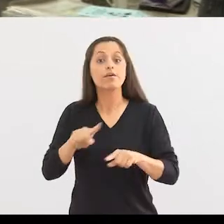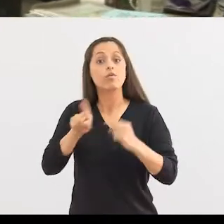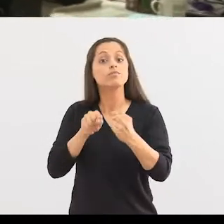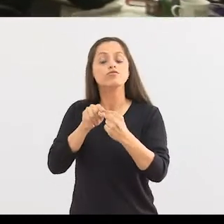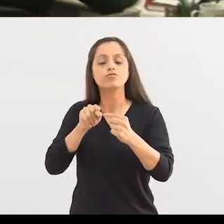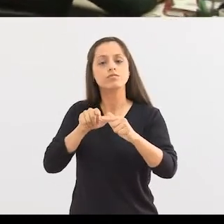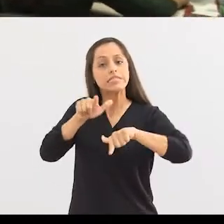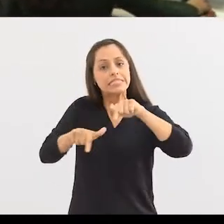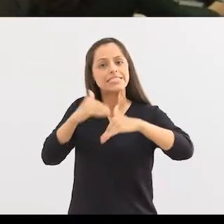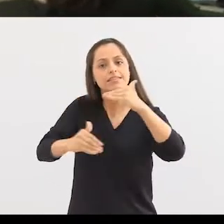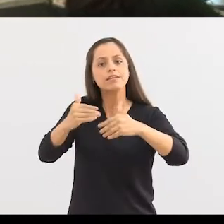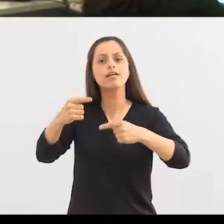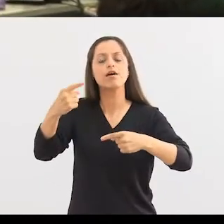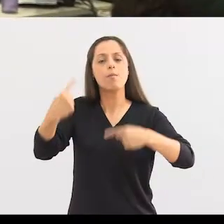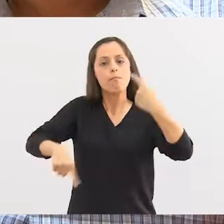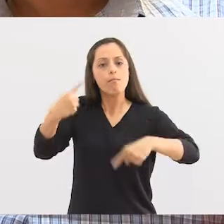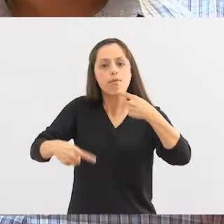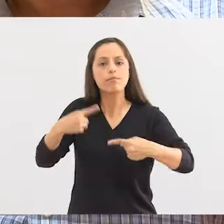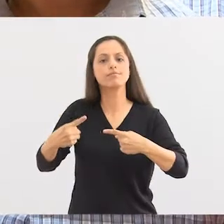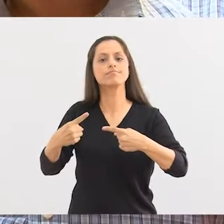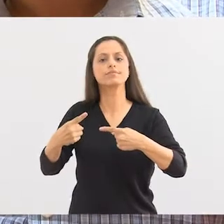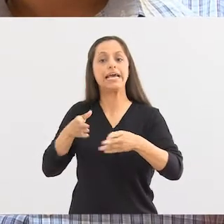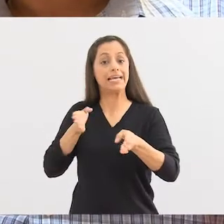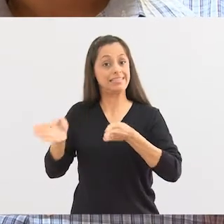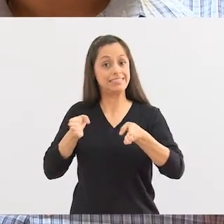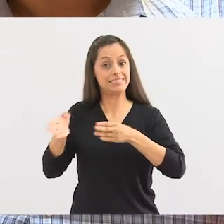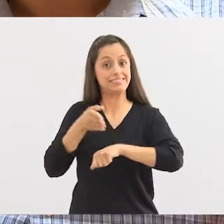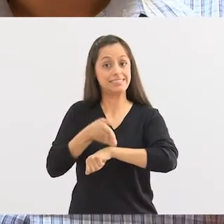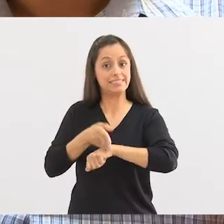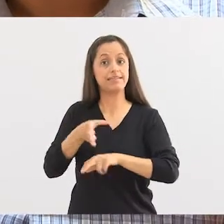and offer solutions. But it is the university that has to be inclusive!